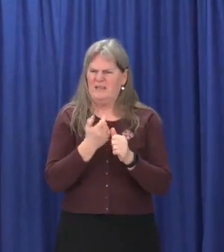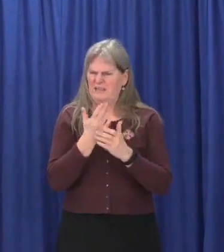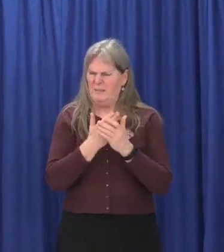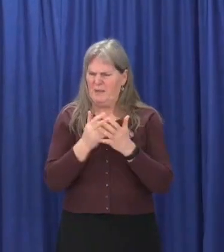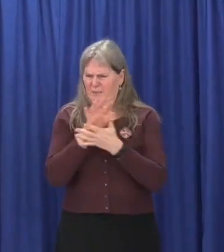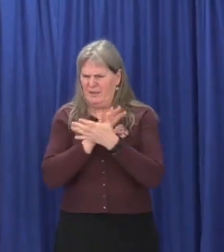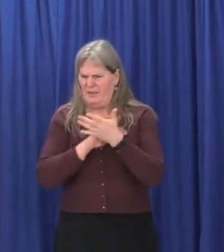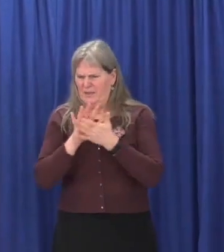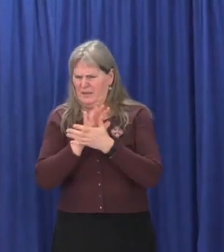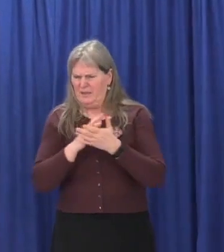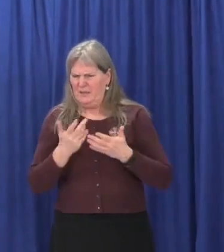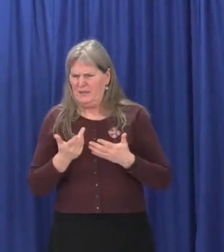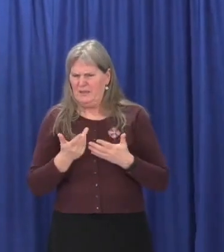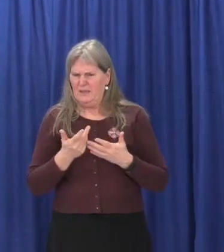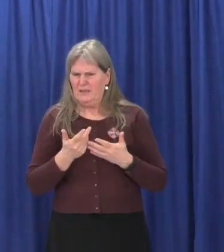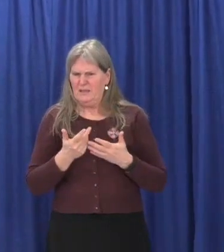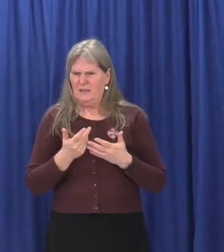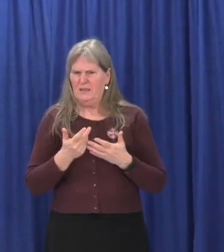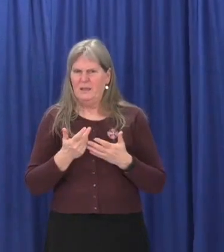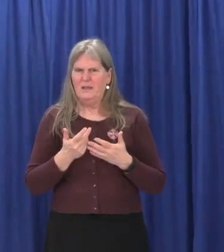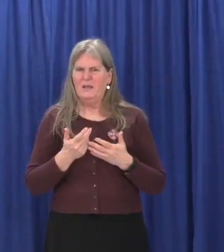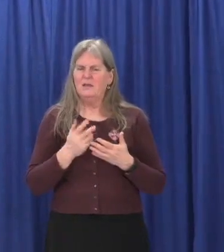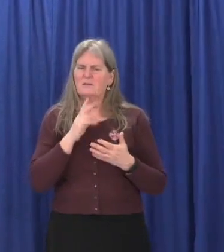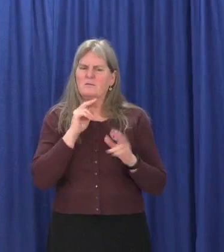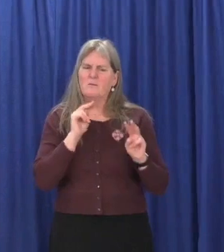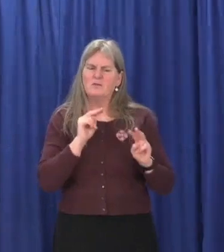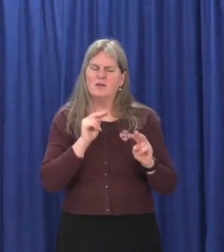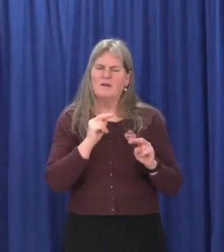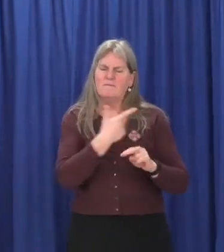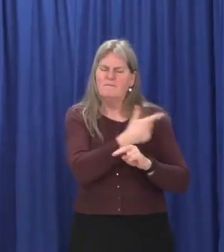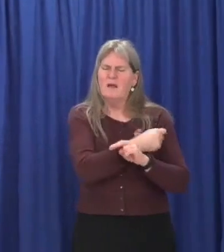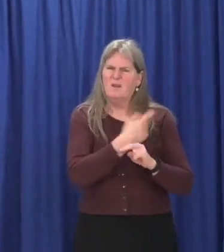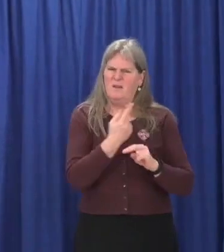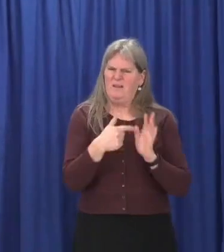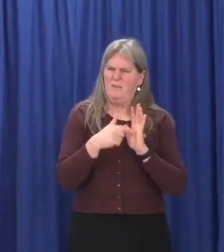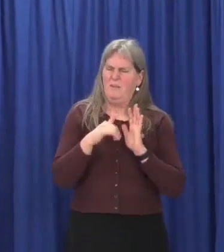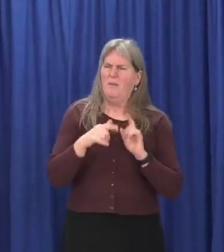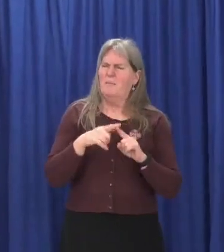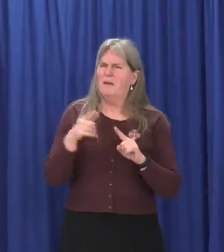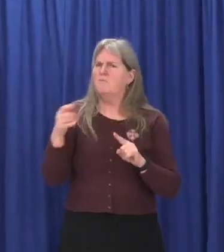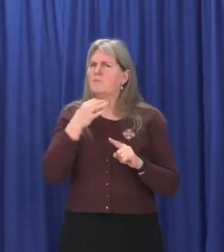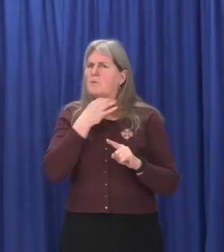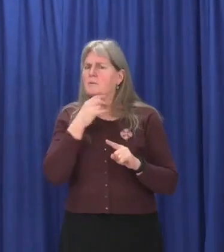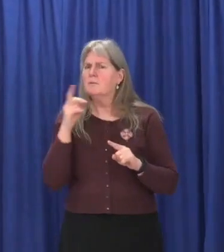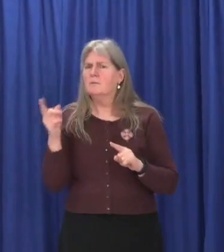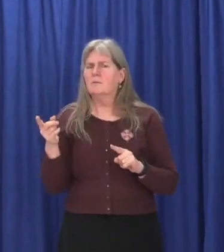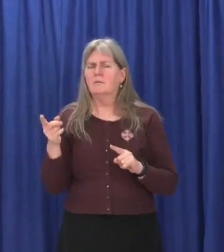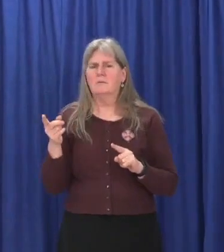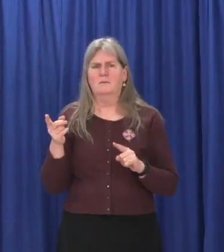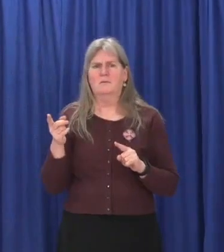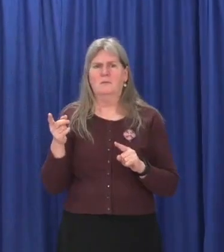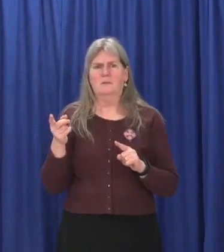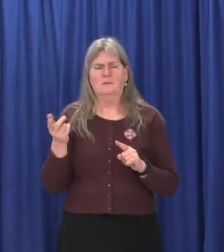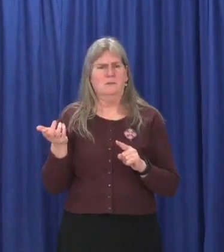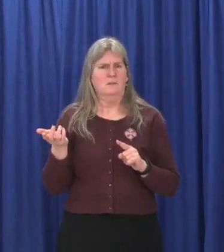"continuing to monitor development on vaccines." I'm wondering, at any point, is there going to be an update